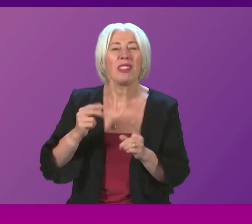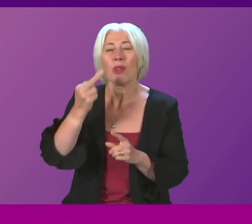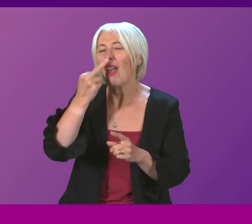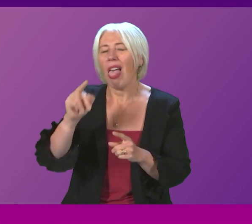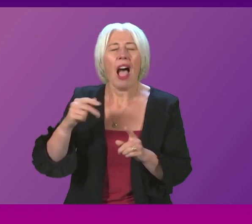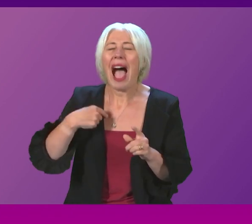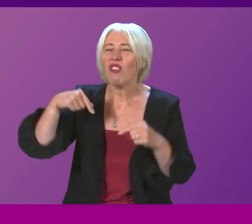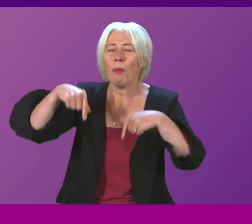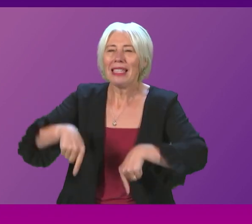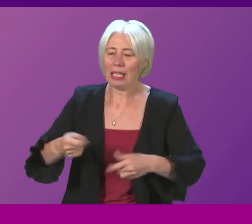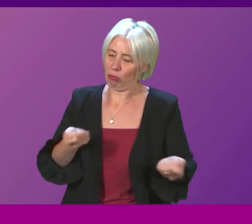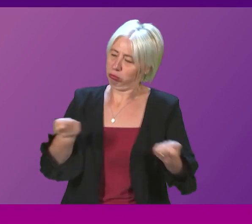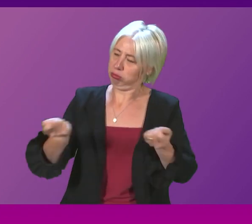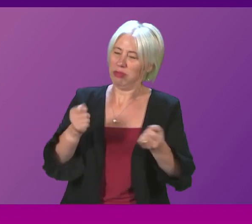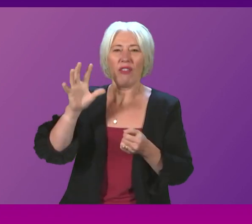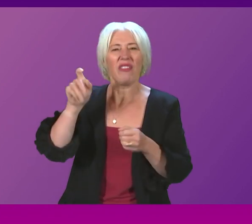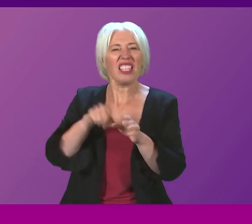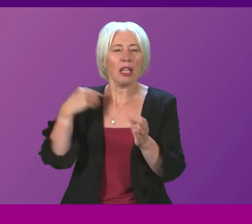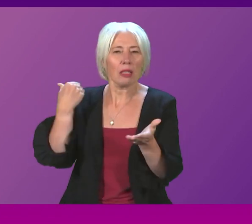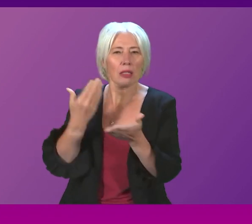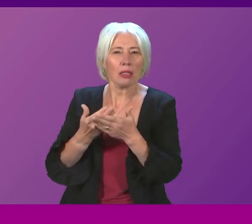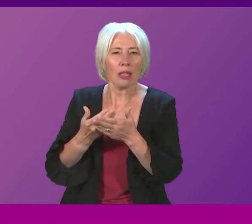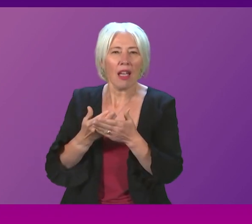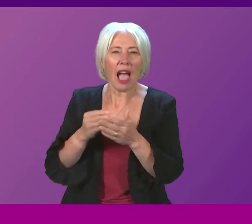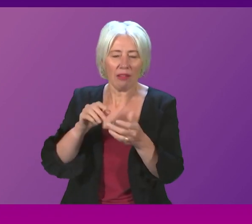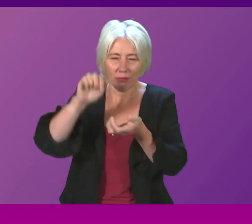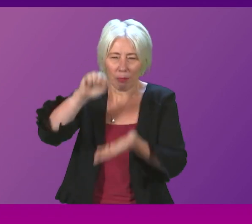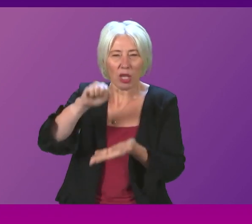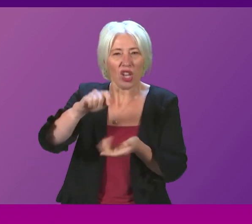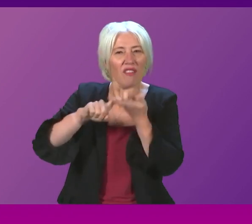that she has not been in charge of setting the NHS’s budget for 15 years.